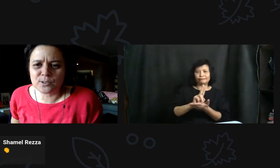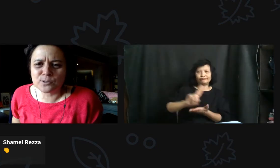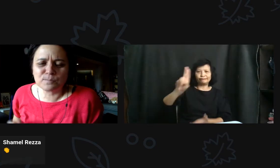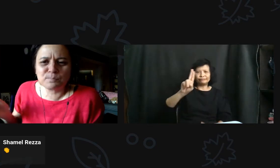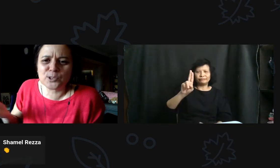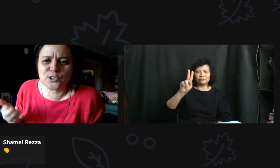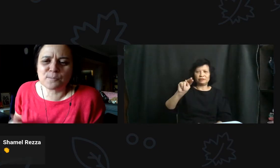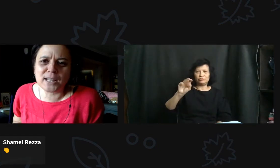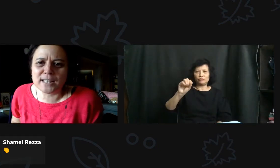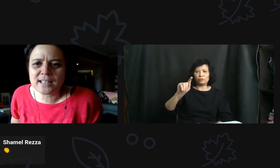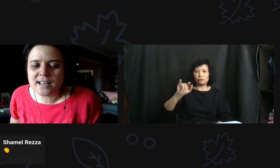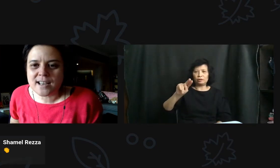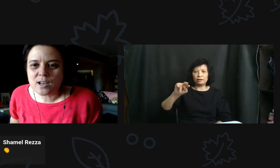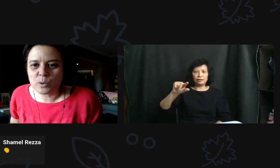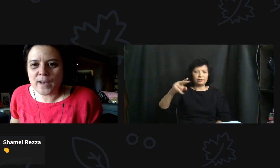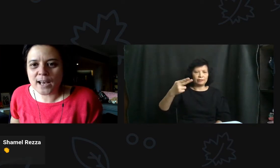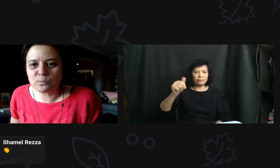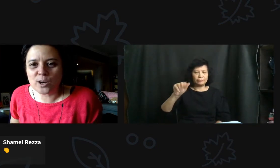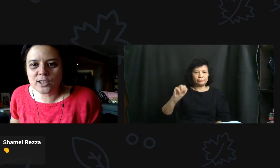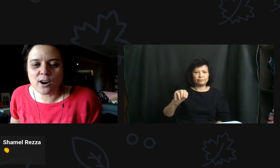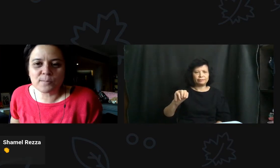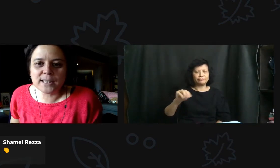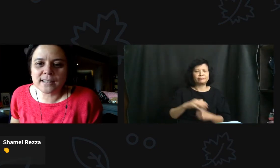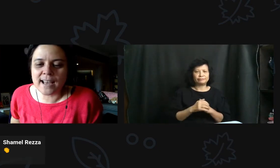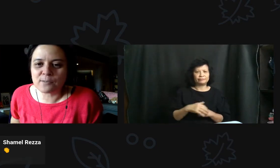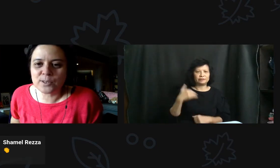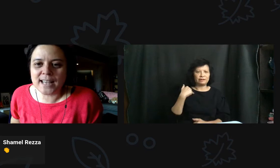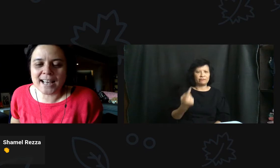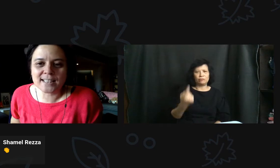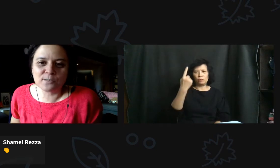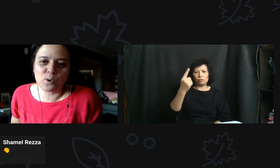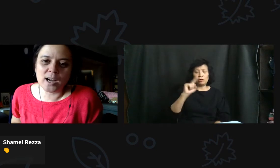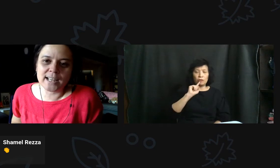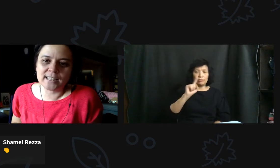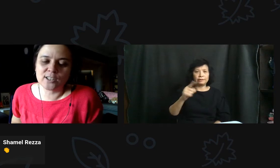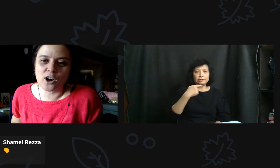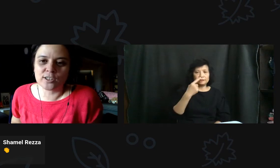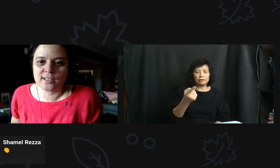to push them in. We had one comment that was asking why not